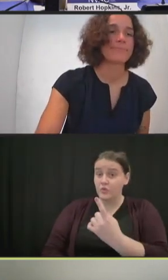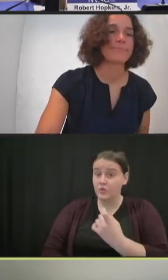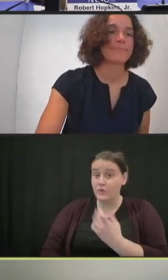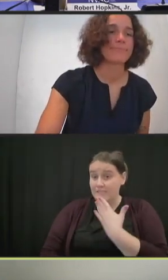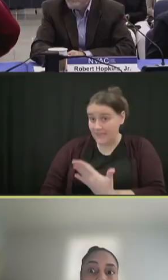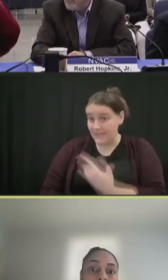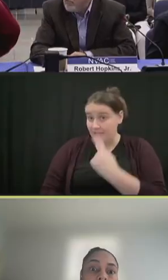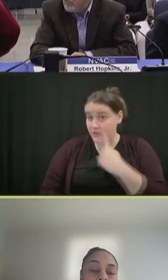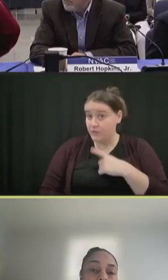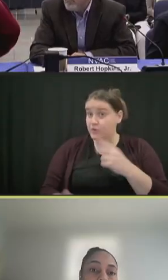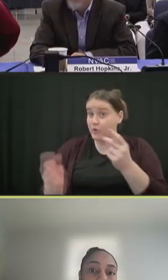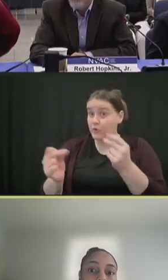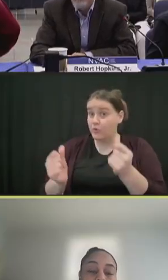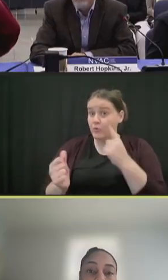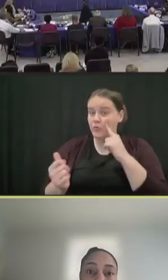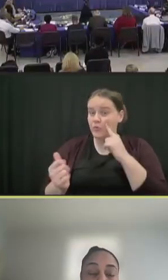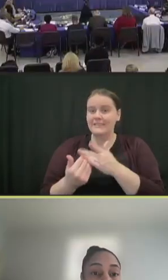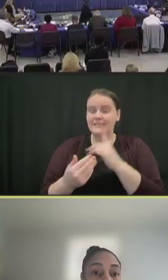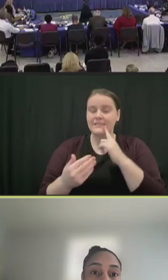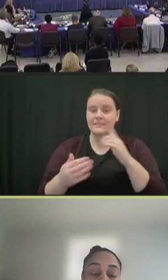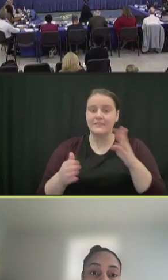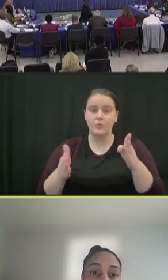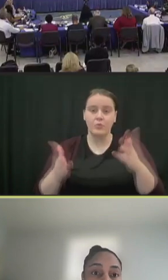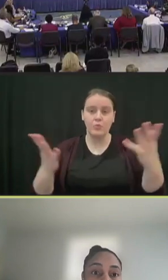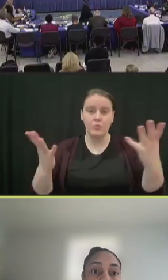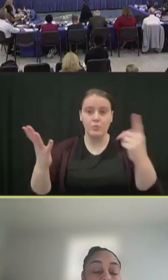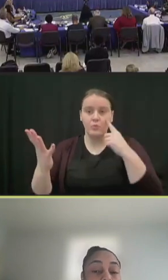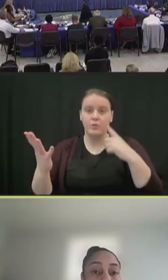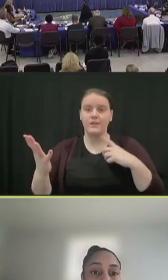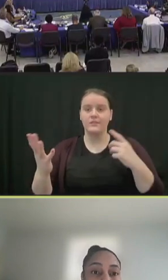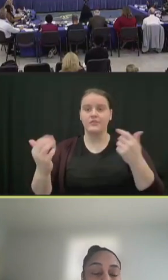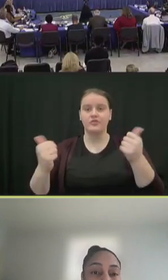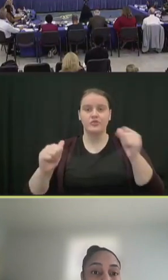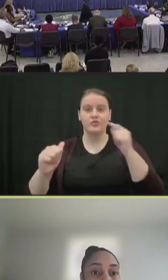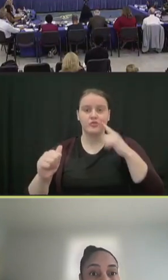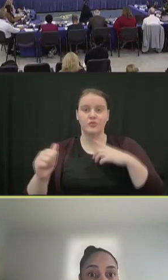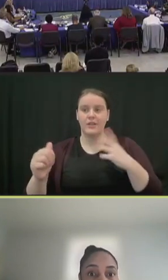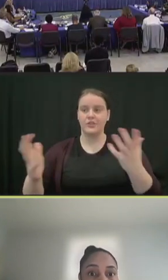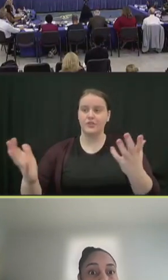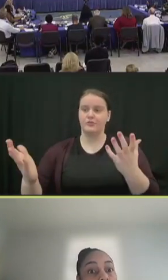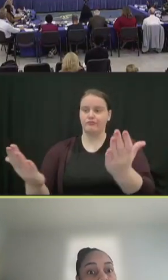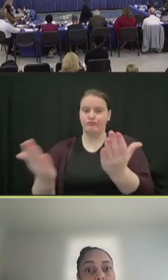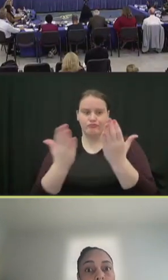easiest way is to get a hold of our ads. Get a hold of our creative assets that are on the